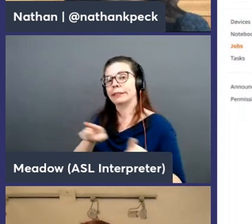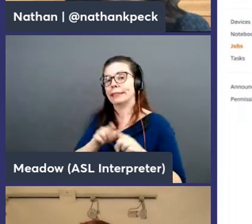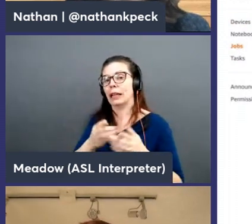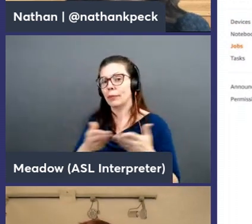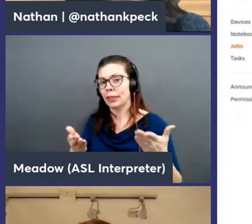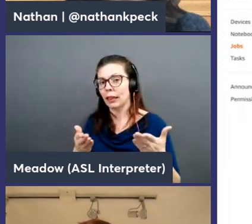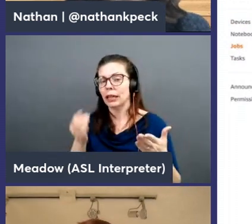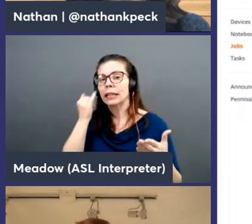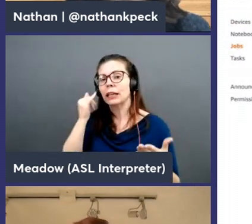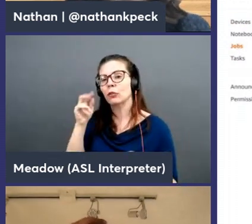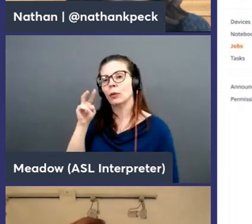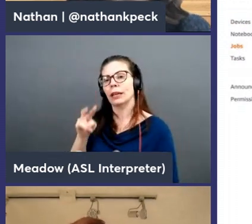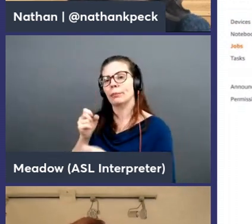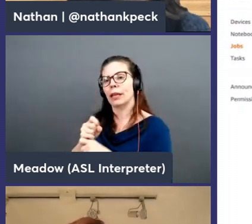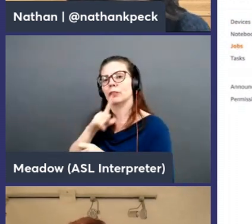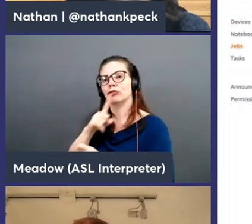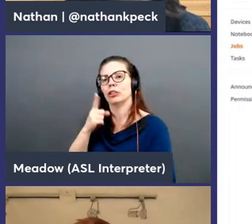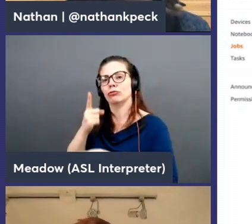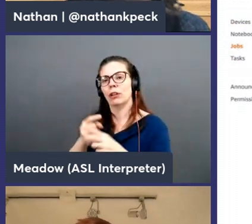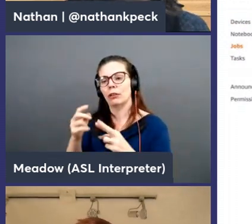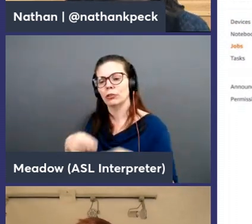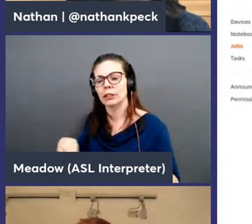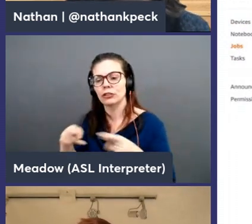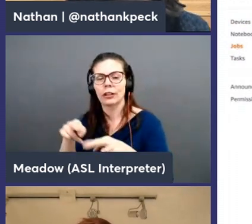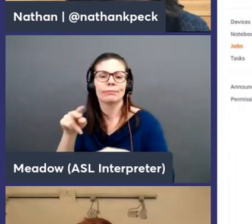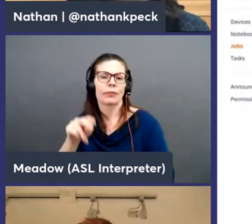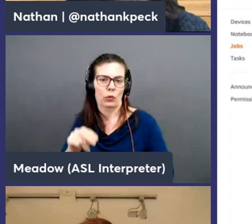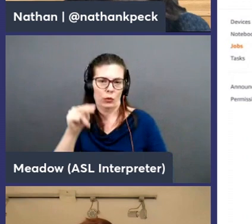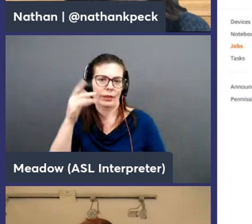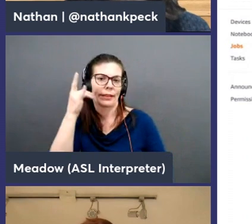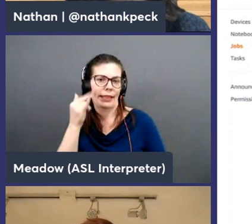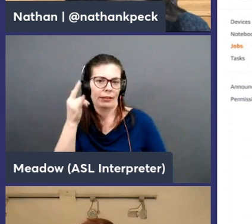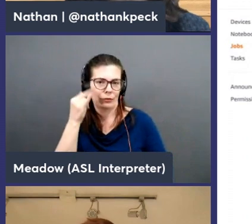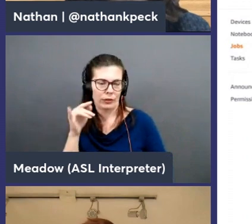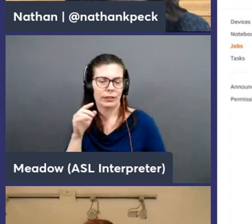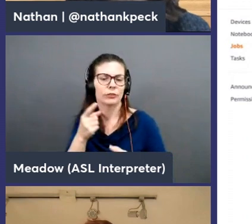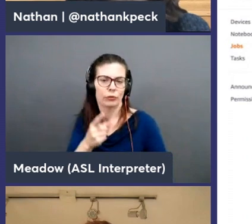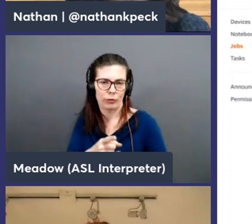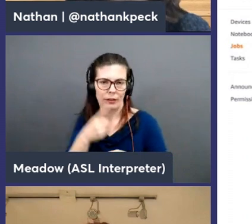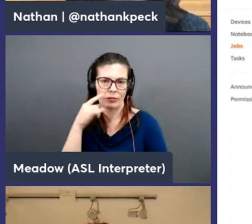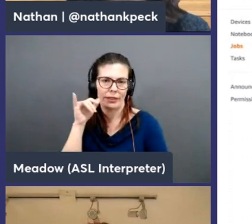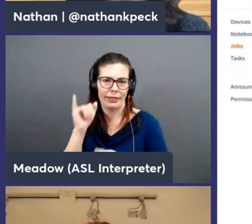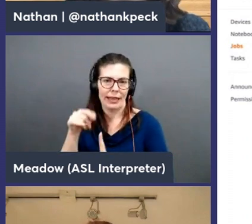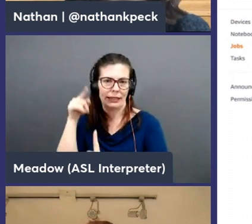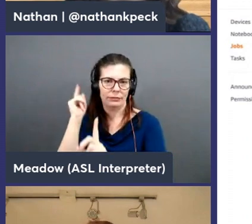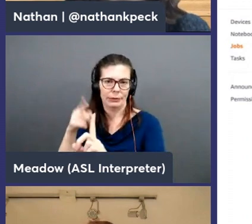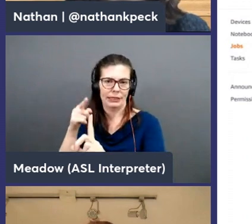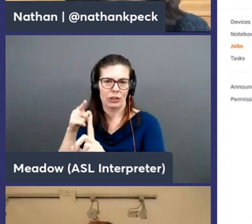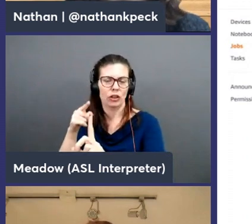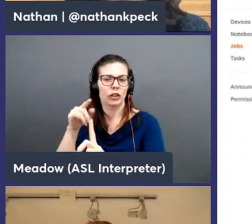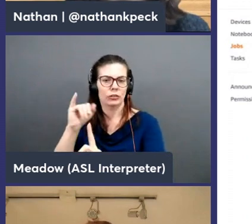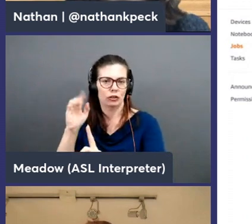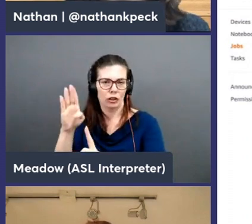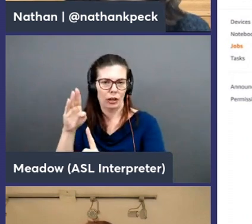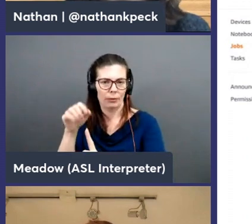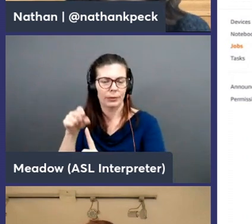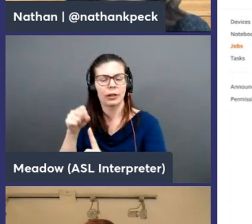if we just make sure we're in the right region, and Northern California is the right region for this particular job, or this particular device.